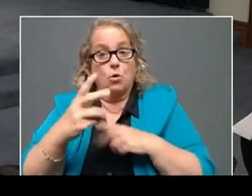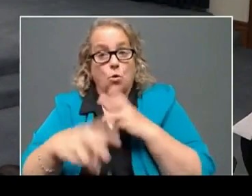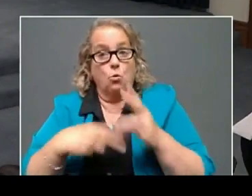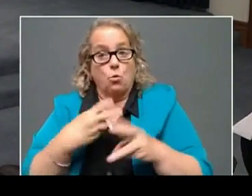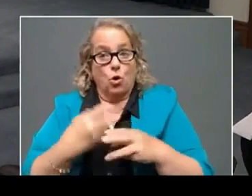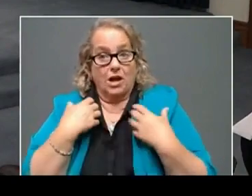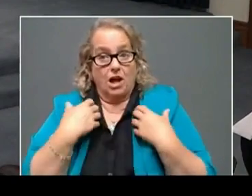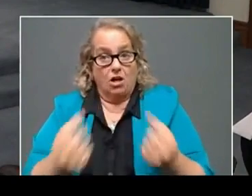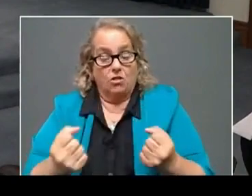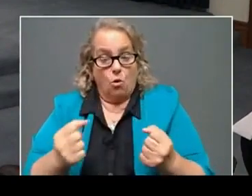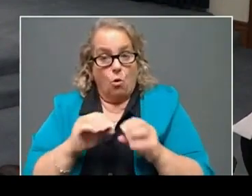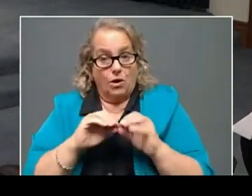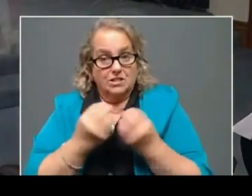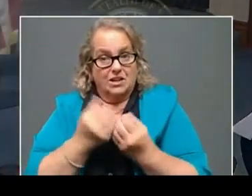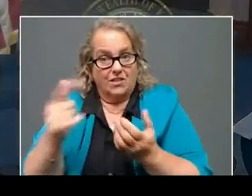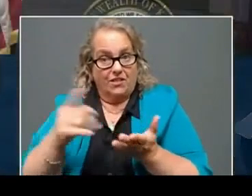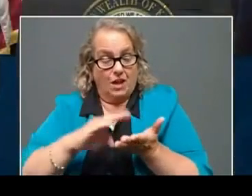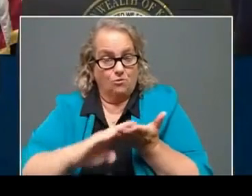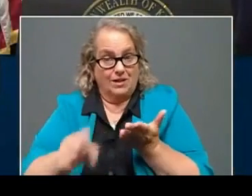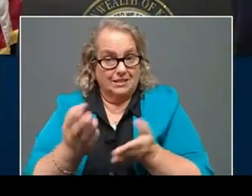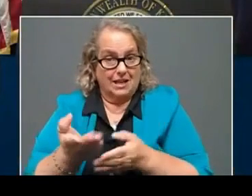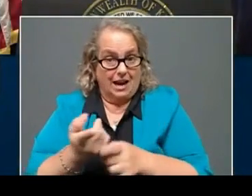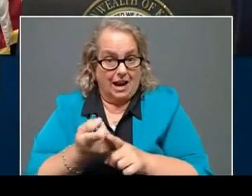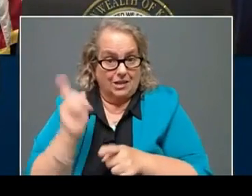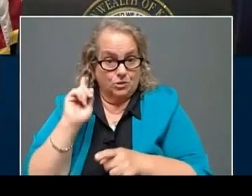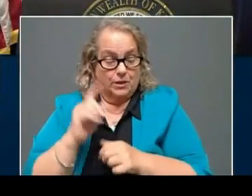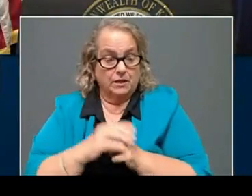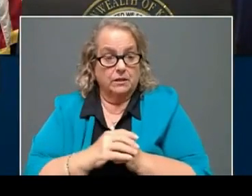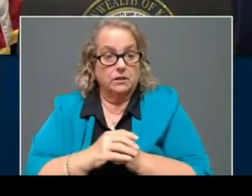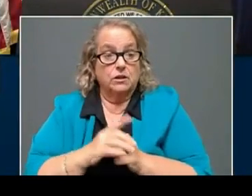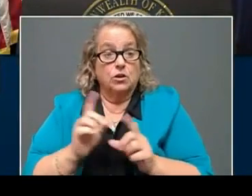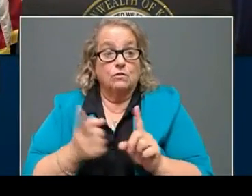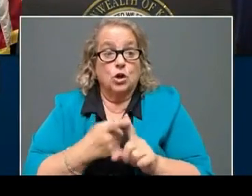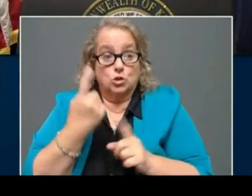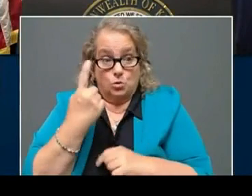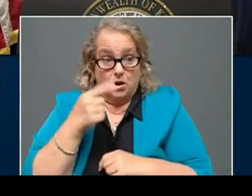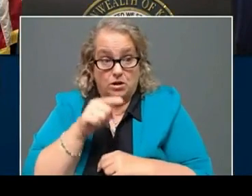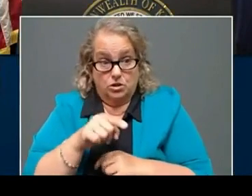week to help make these points. So the first one here shows how we measure